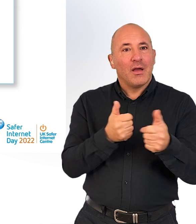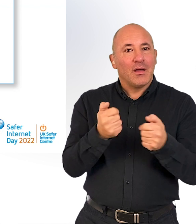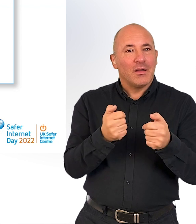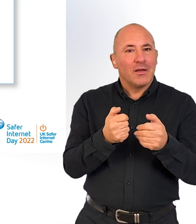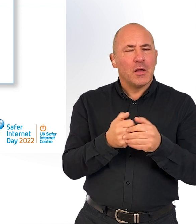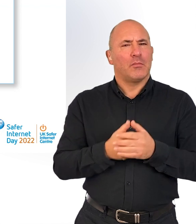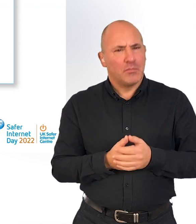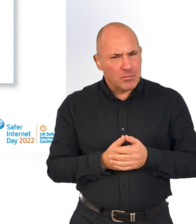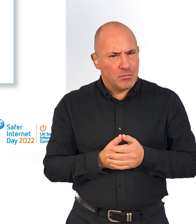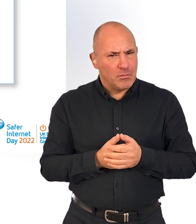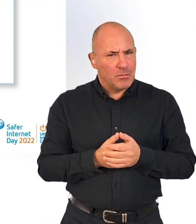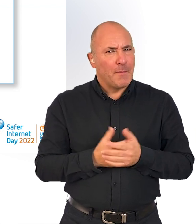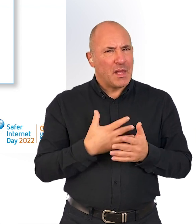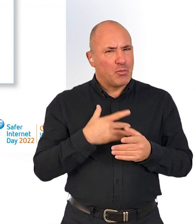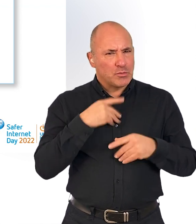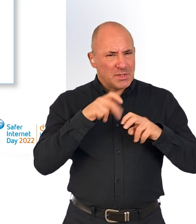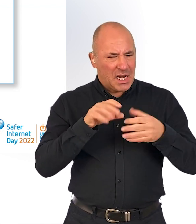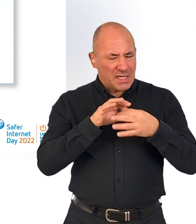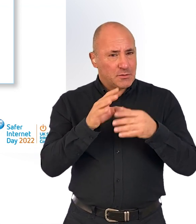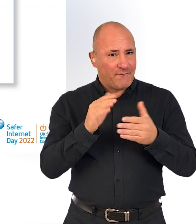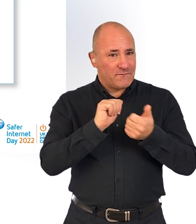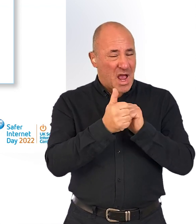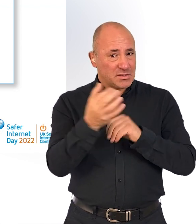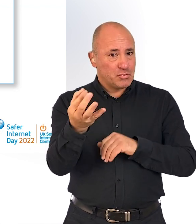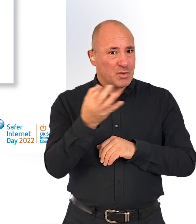Let’s explore what this can lead to, a friend request.